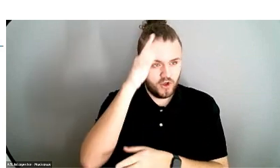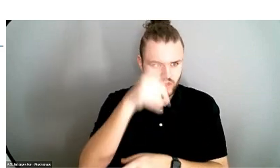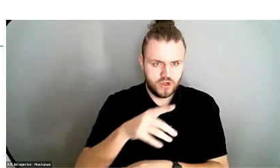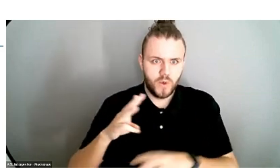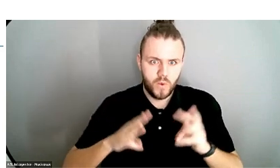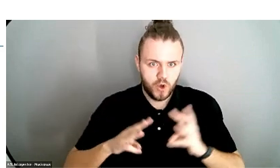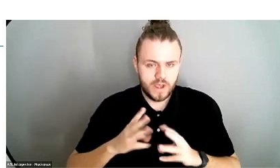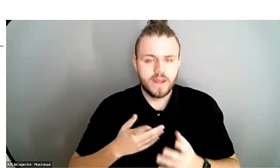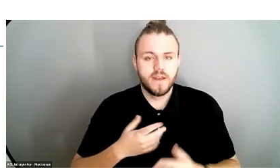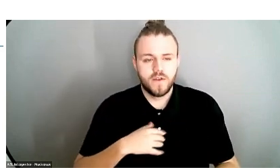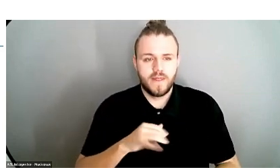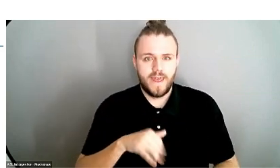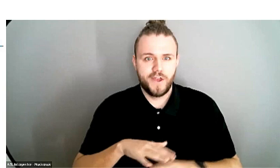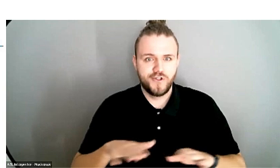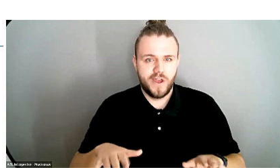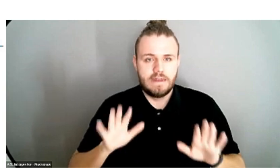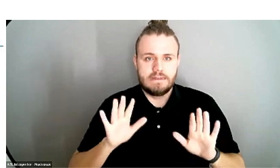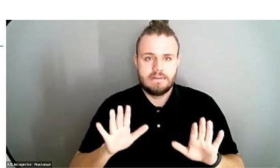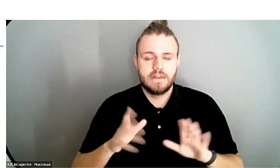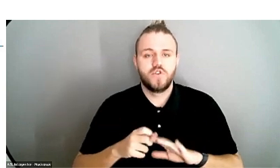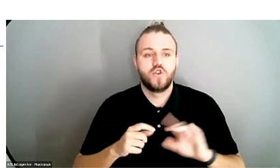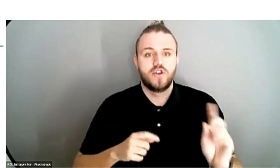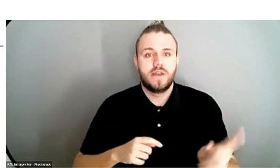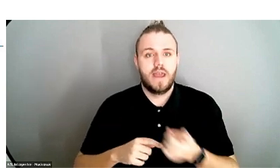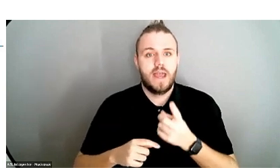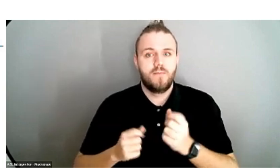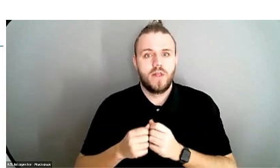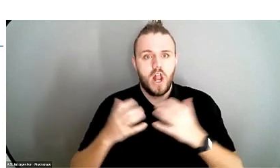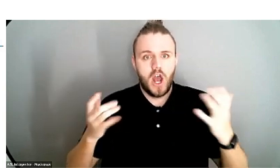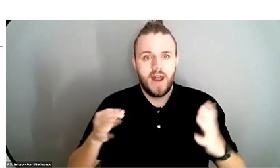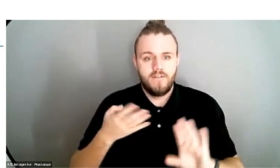And so she came into this with a lot of preconceived ideas